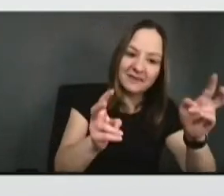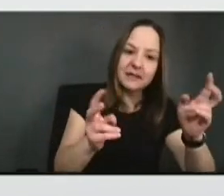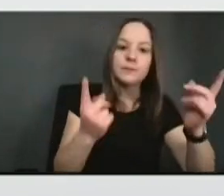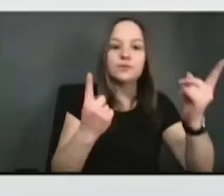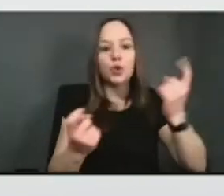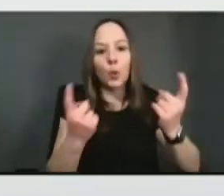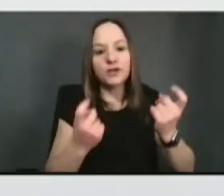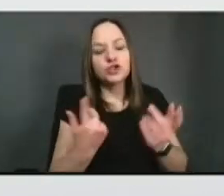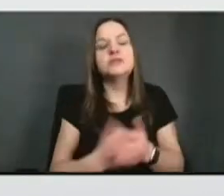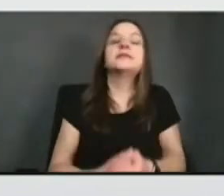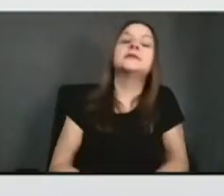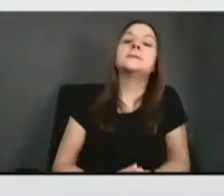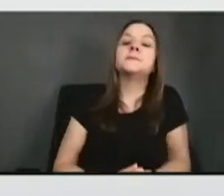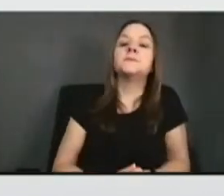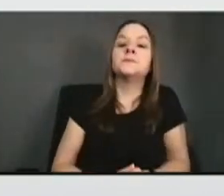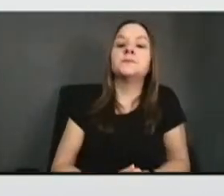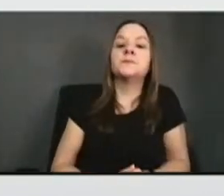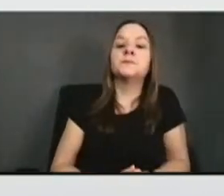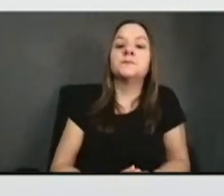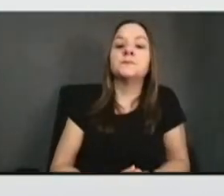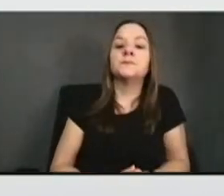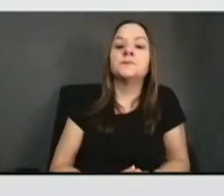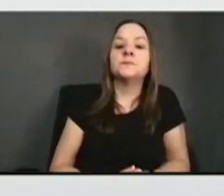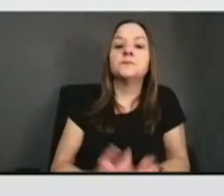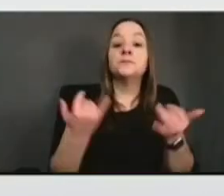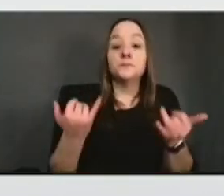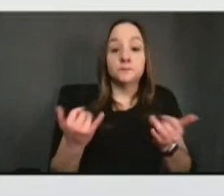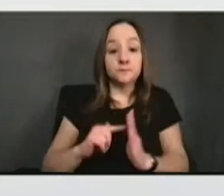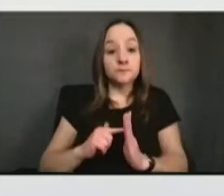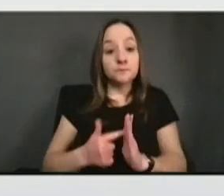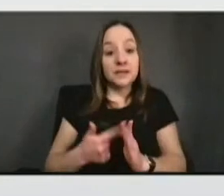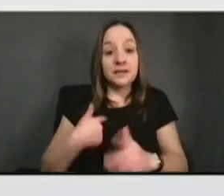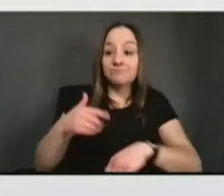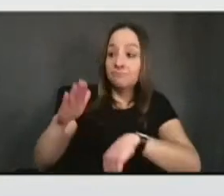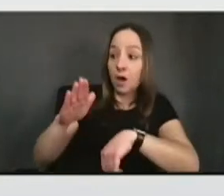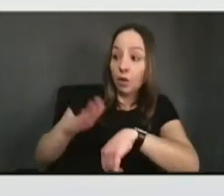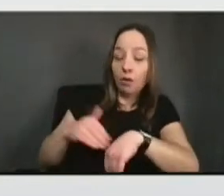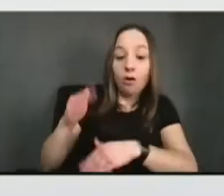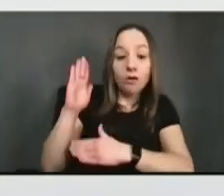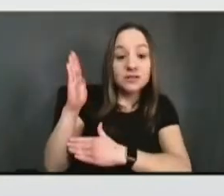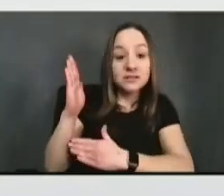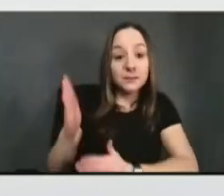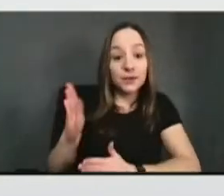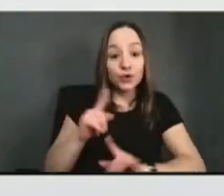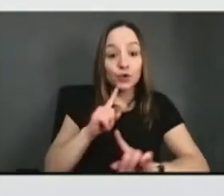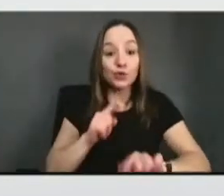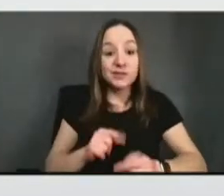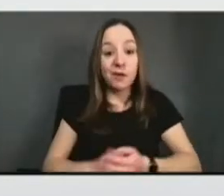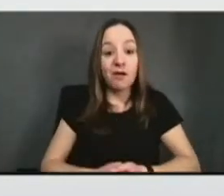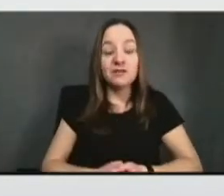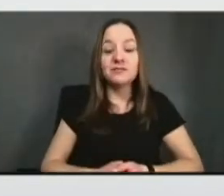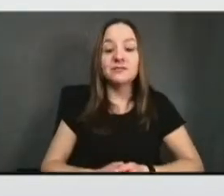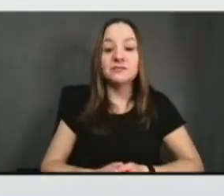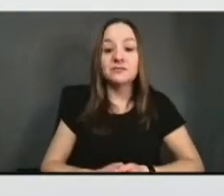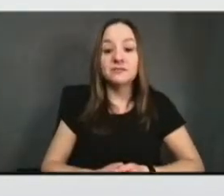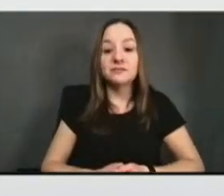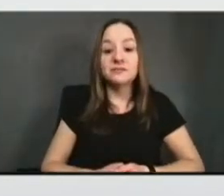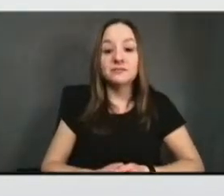overarching themes or similar questions that were asked many times. We're going to get to